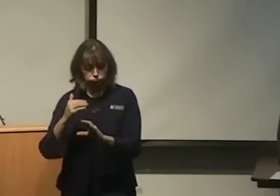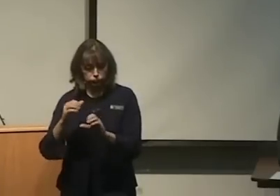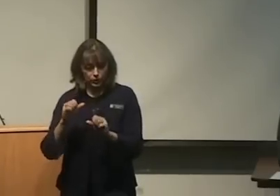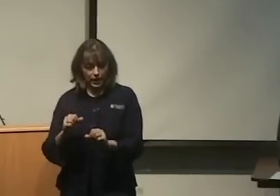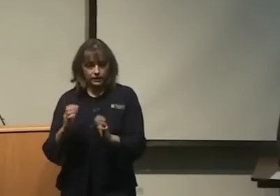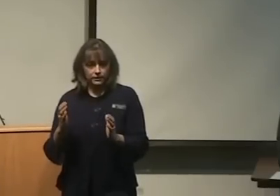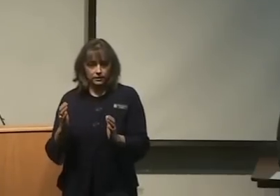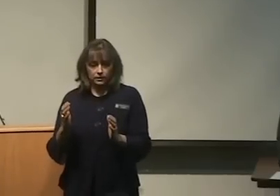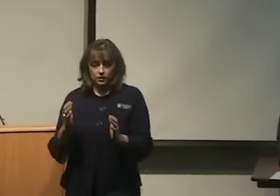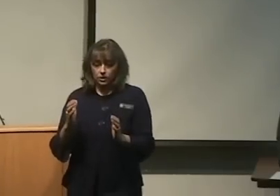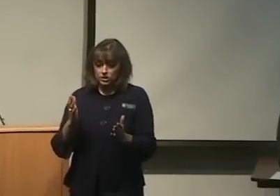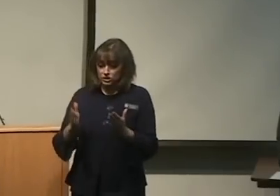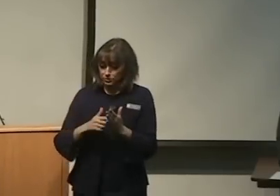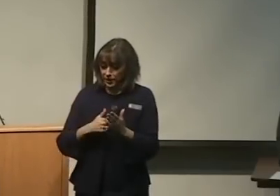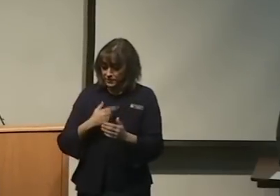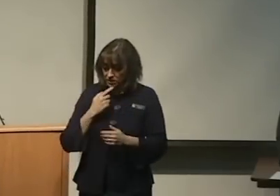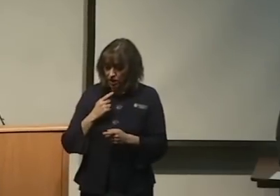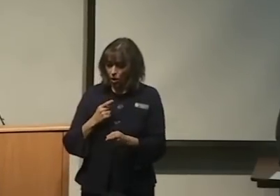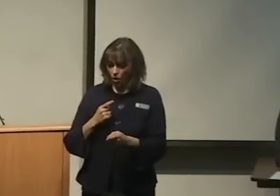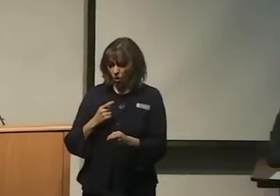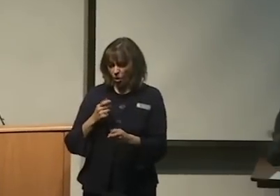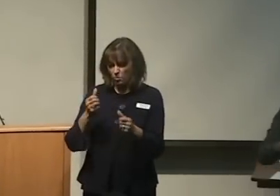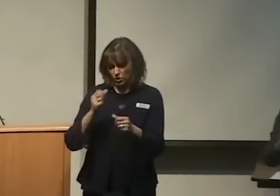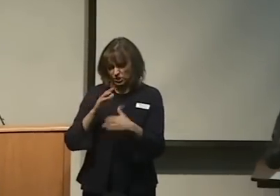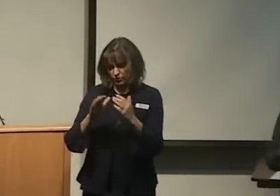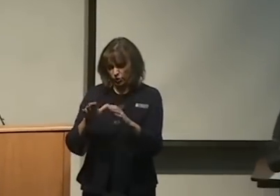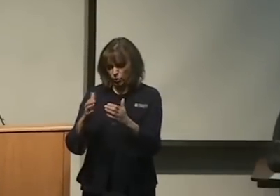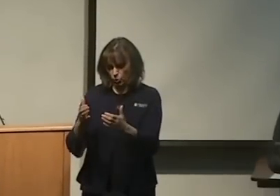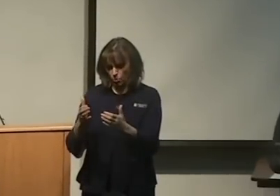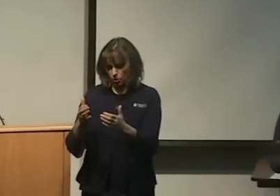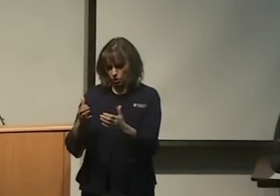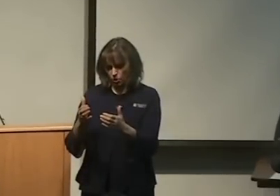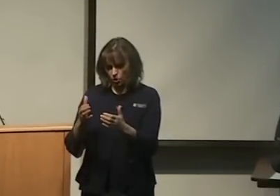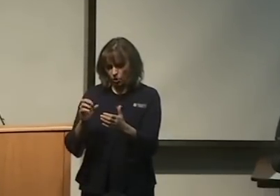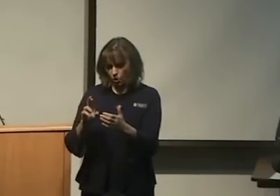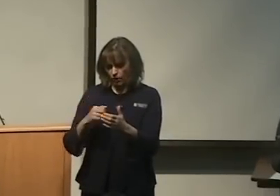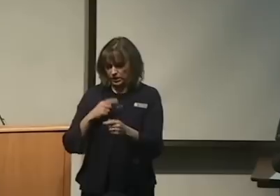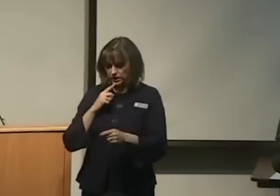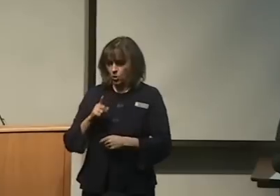you're in serious trouble. I can use it as triage. Or I might say, oh, you want to show me your paper?